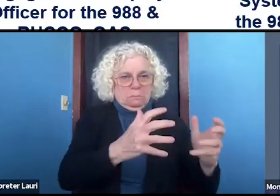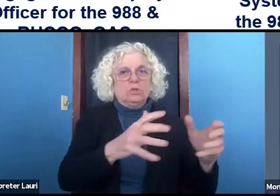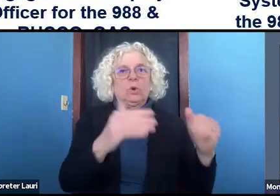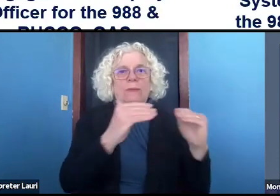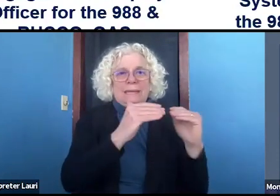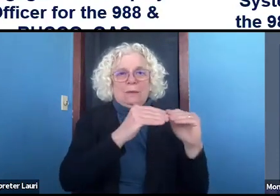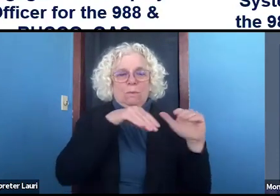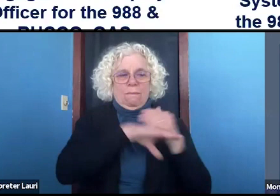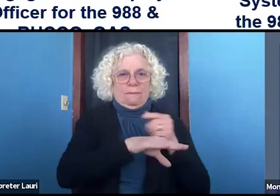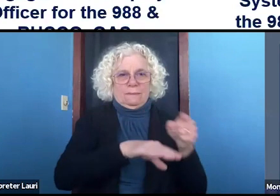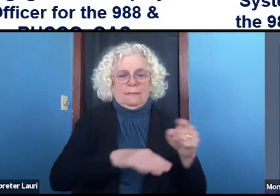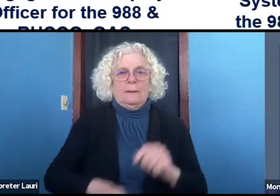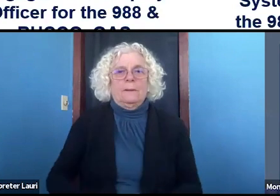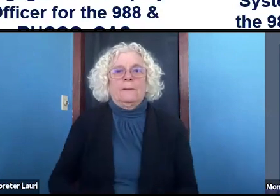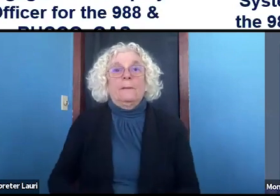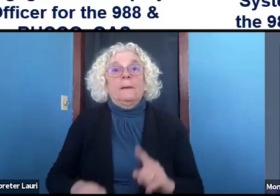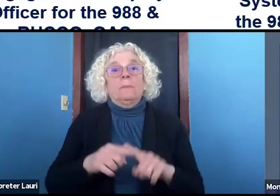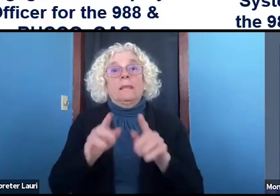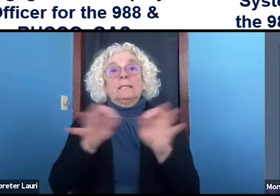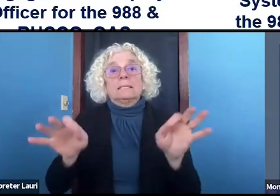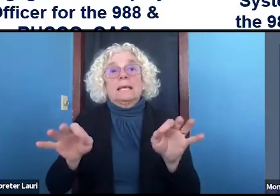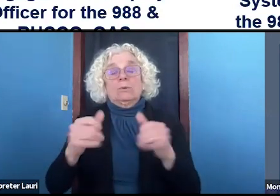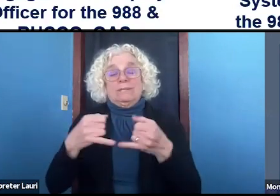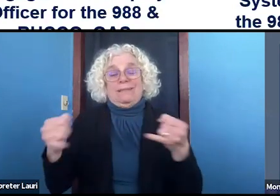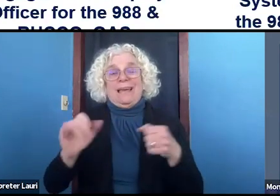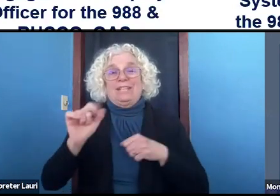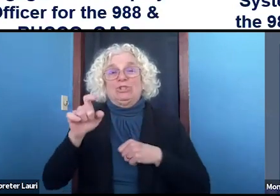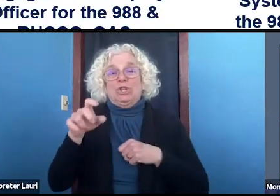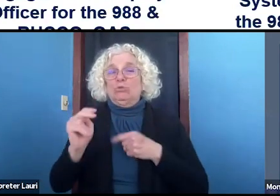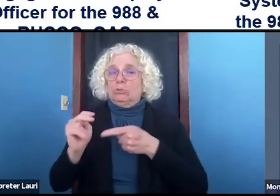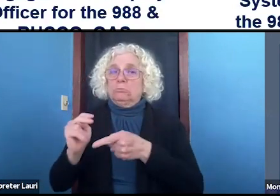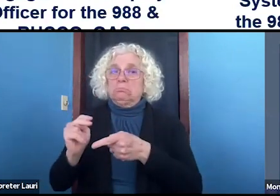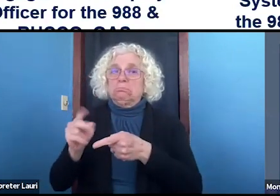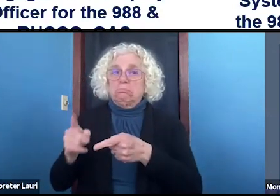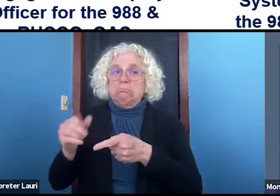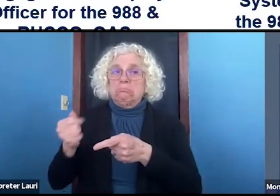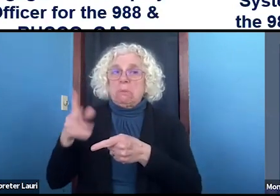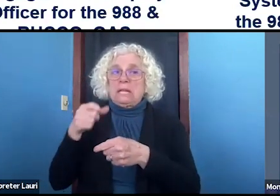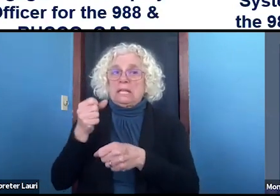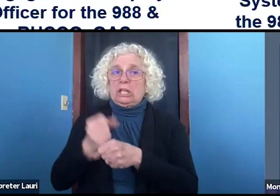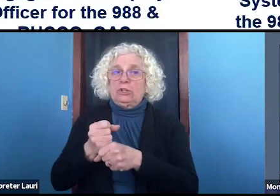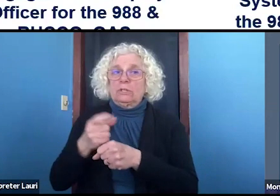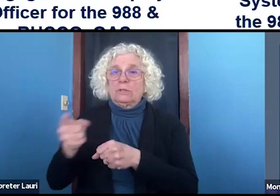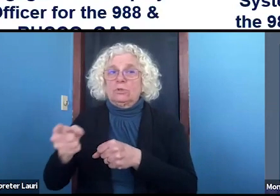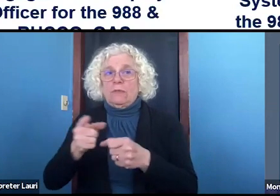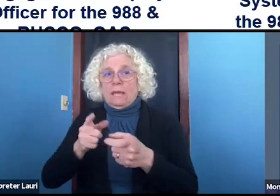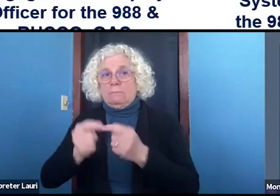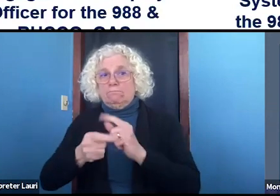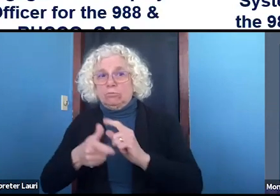We also have language line solutions, which has existed for some years and provides translation services to callers